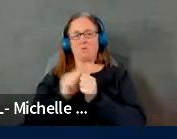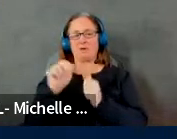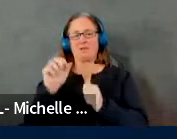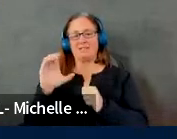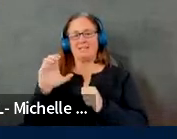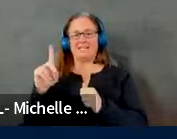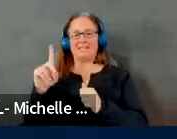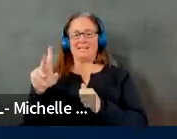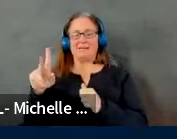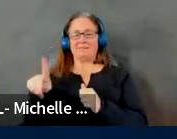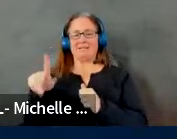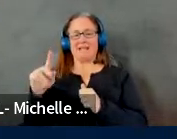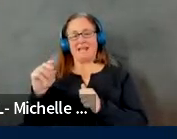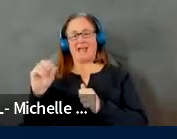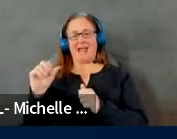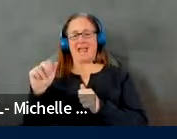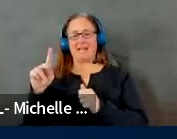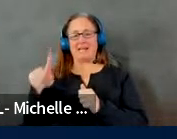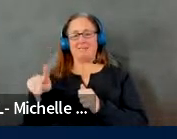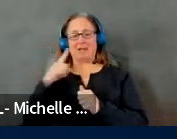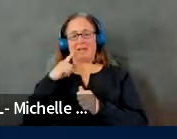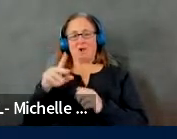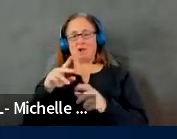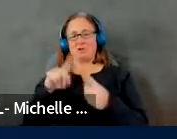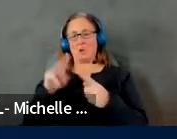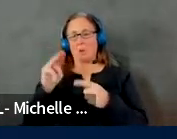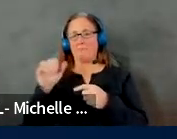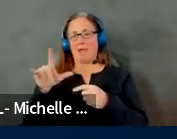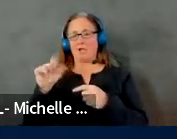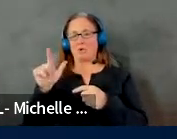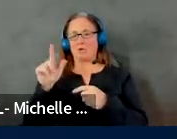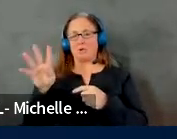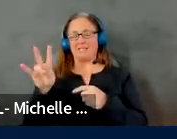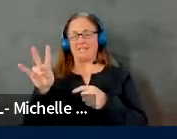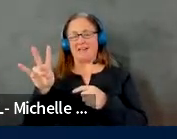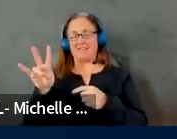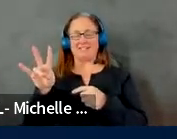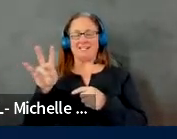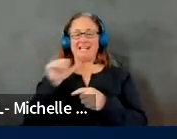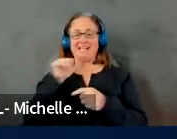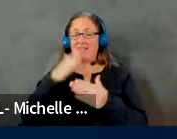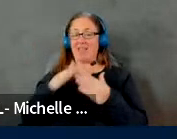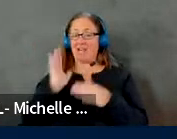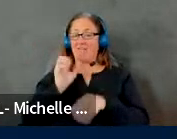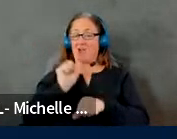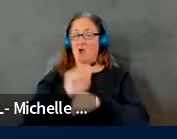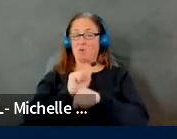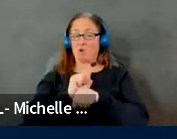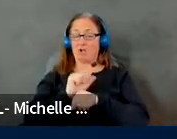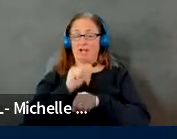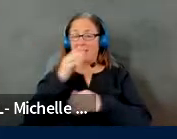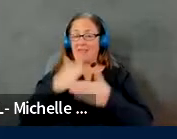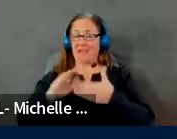go through May of 2027. So this is not the end of our work or our collaboration. This work is